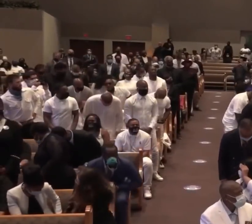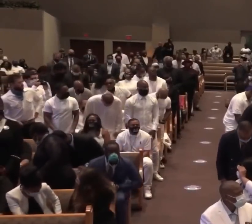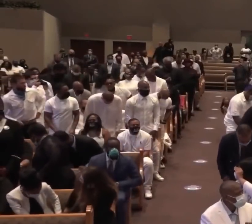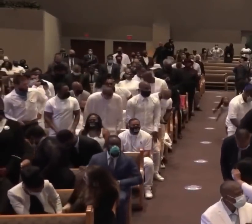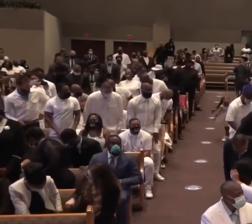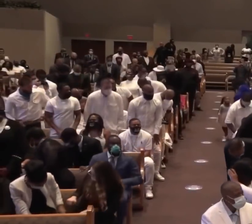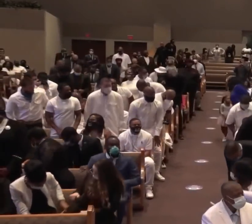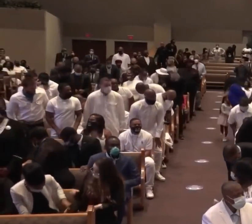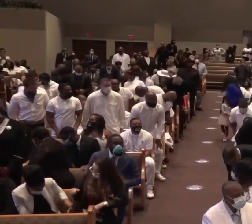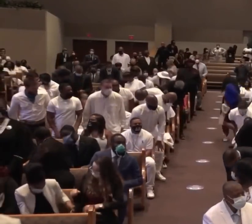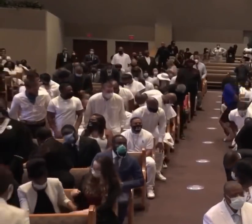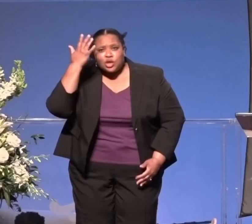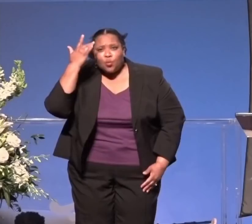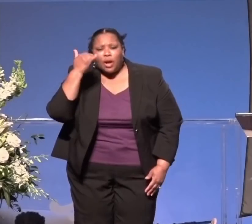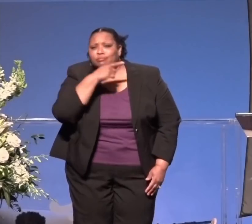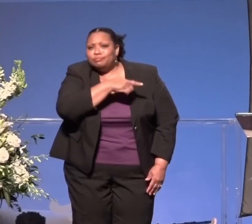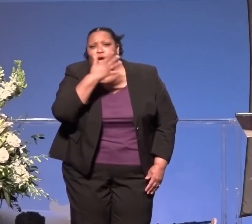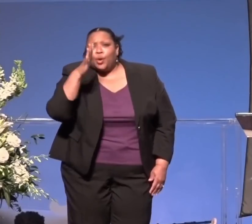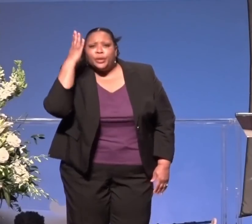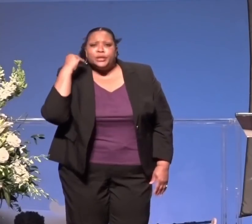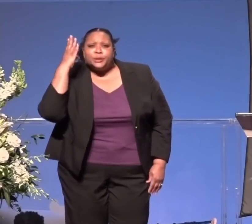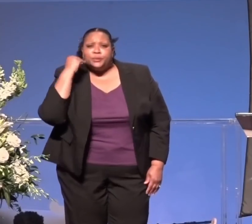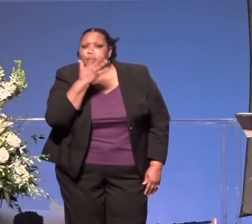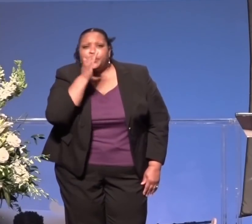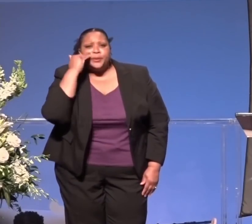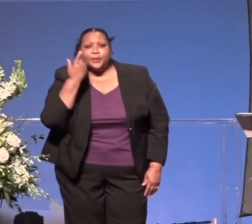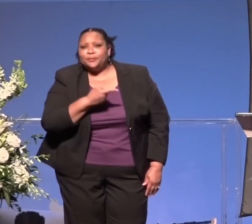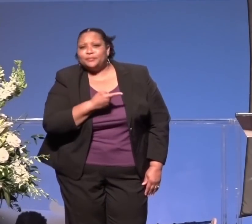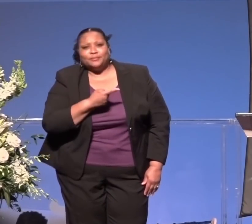ALL OF THESE FAMILIES CAME TO